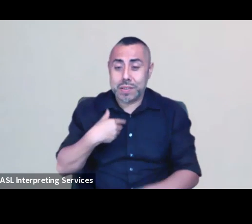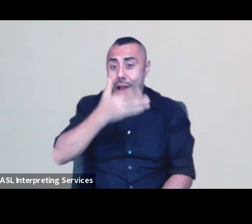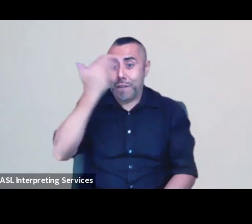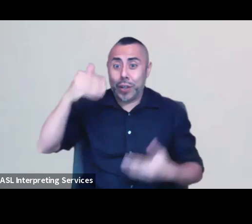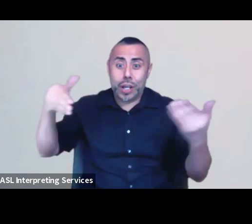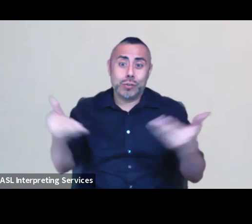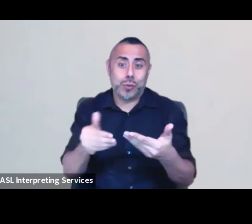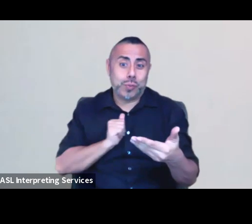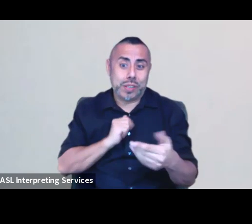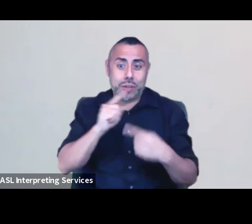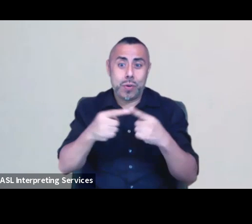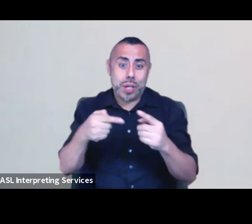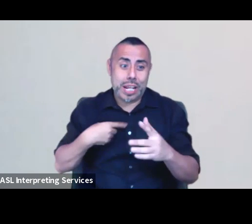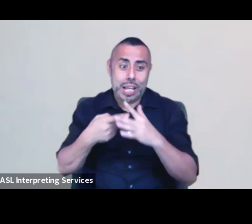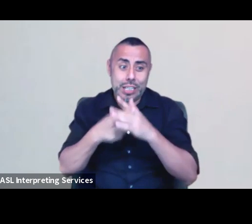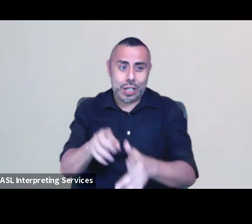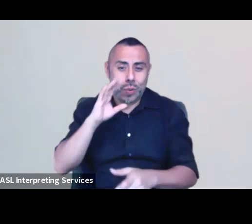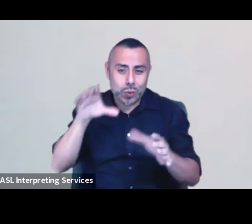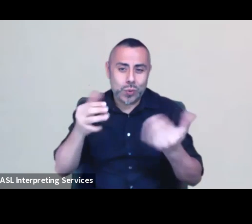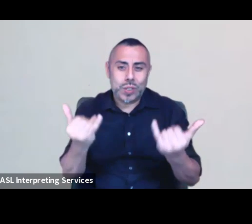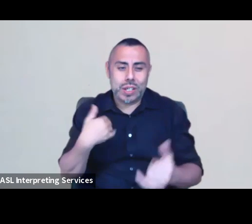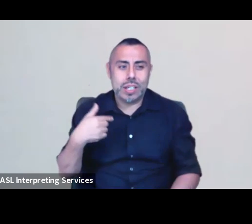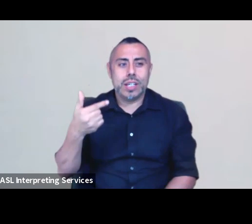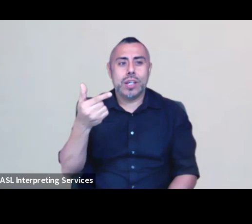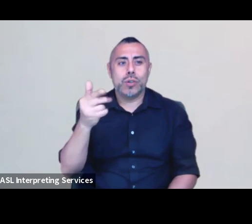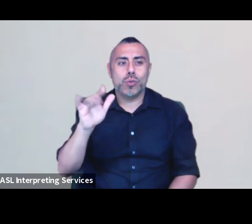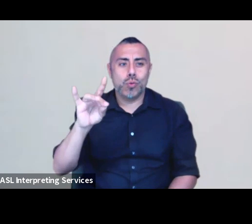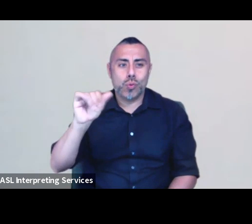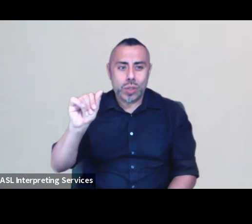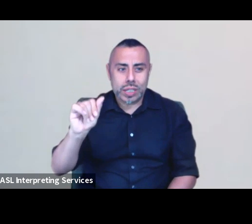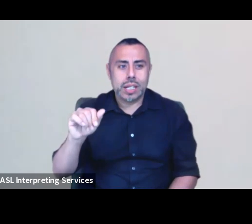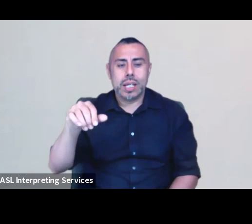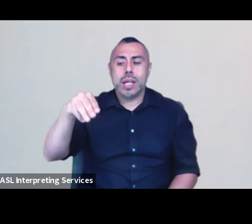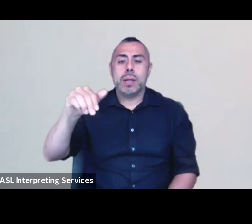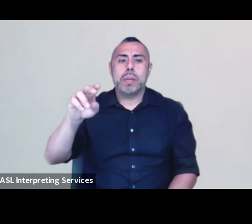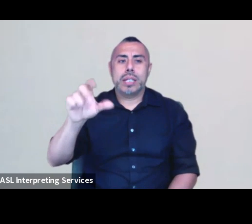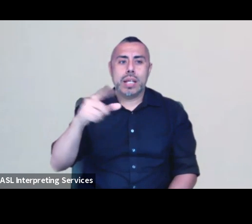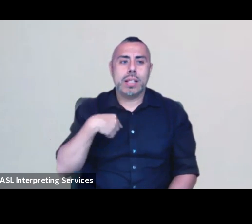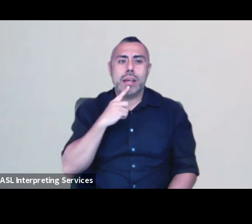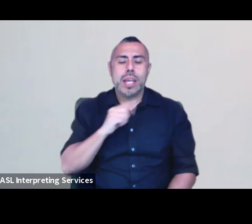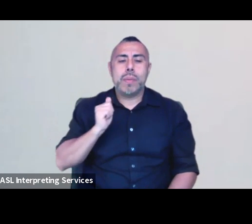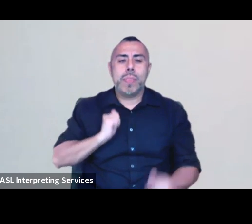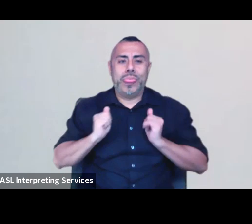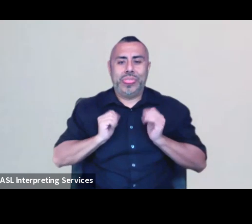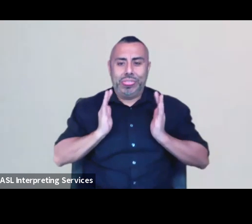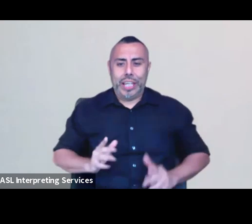I'm Ouida Maedel, I'm theater and musical theater specialist at the National Endowment for the Arts, she/her/hers.